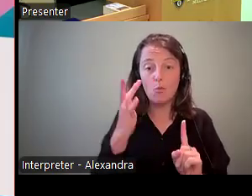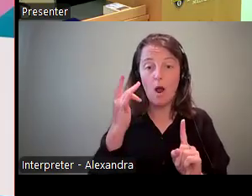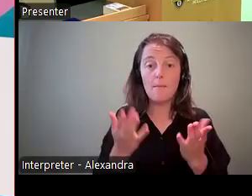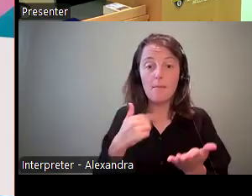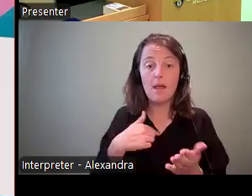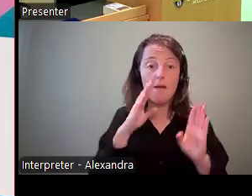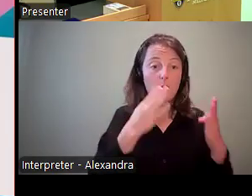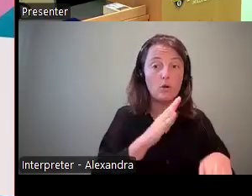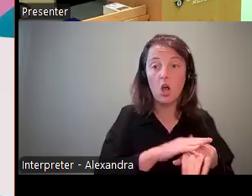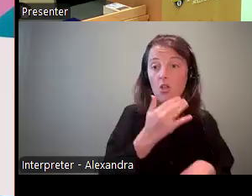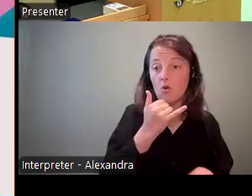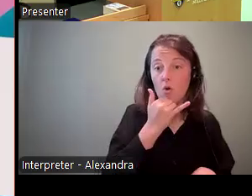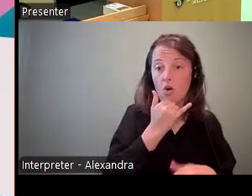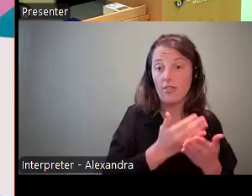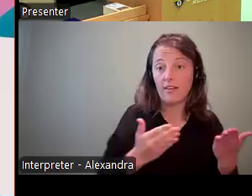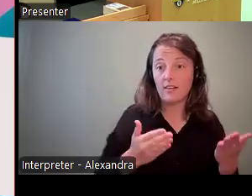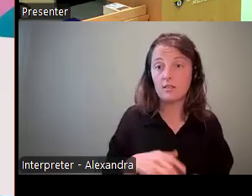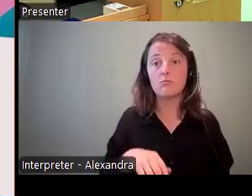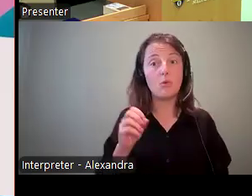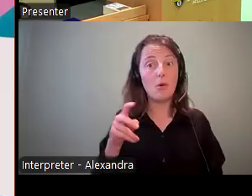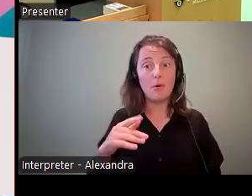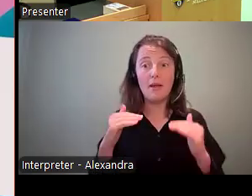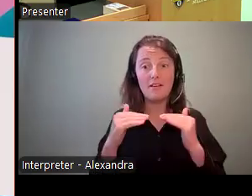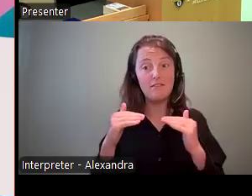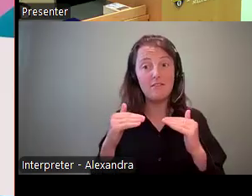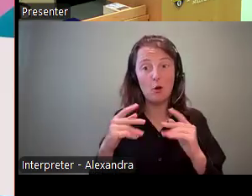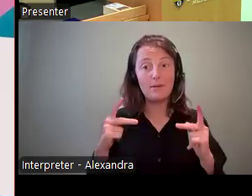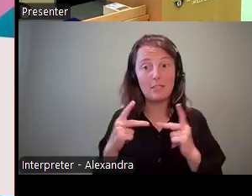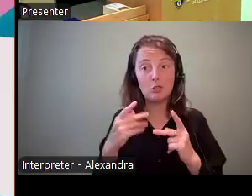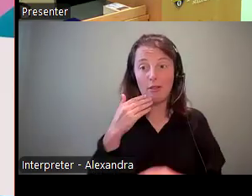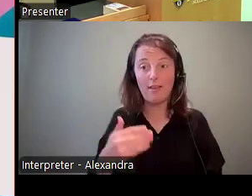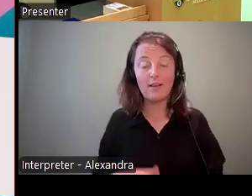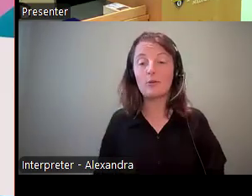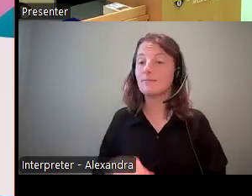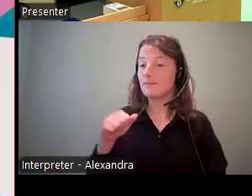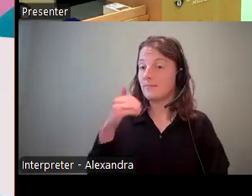fair position. Thank you. Thank you. Others, I'll take I'll take one more.